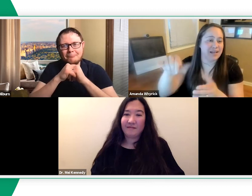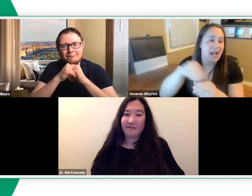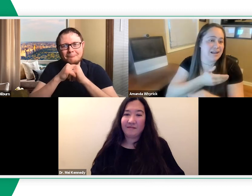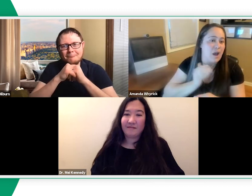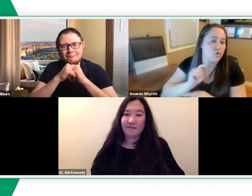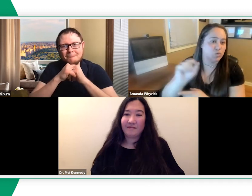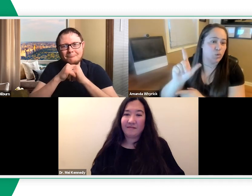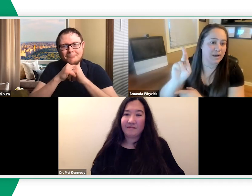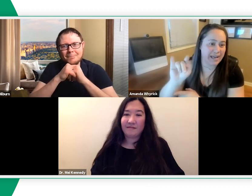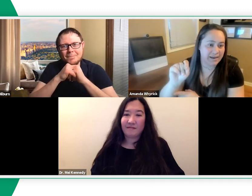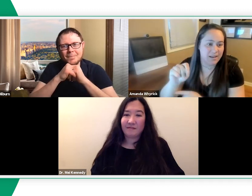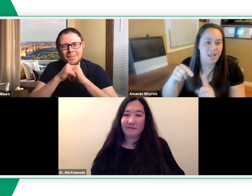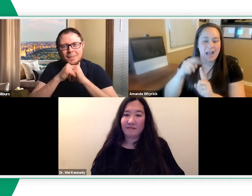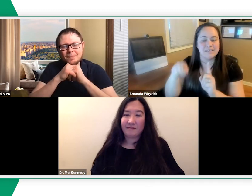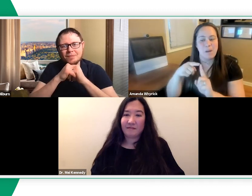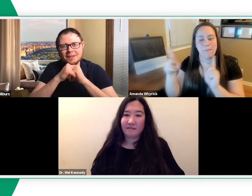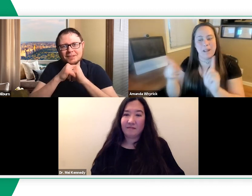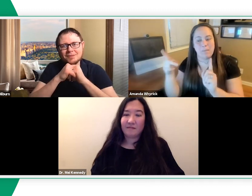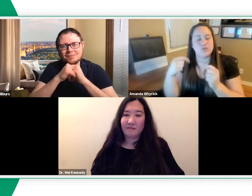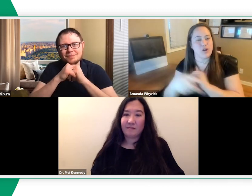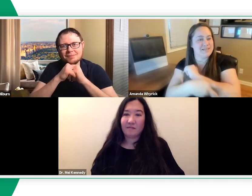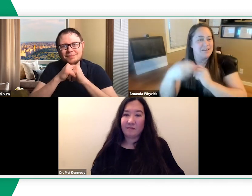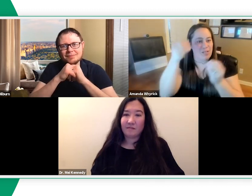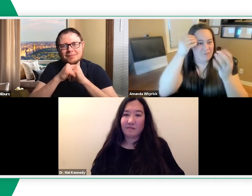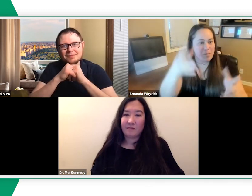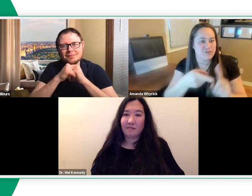that in our toolkit – it's about people trying to steal information